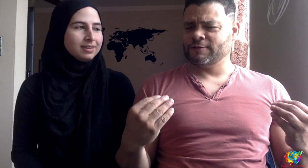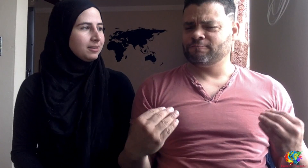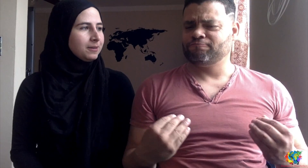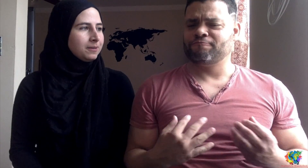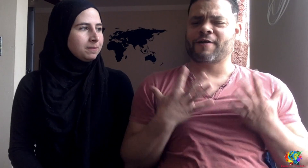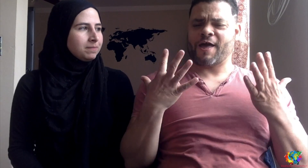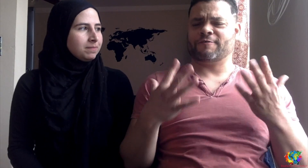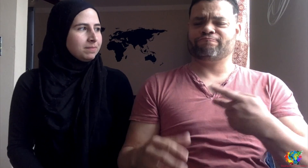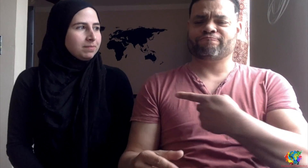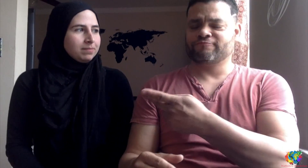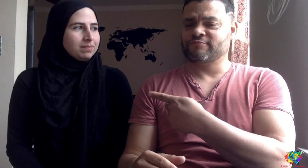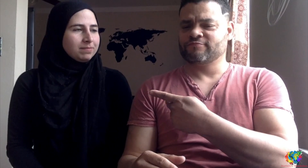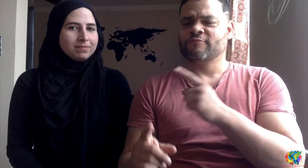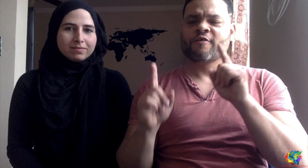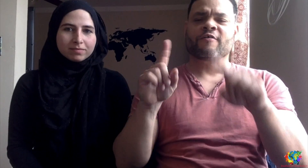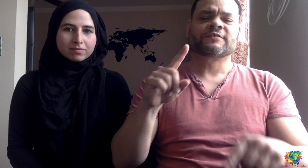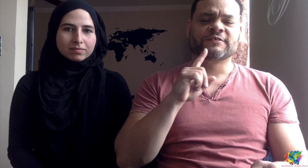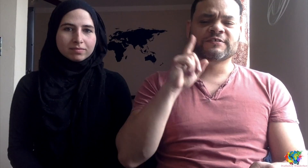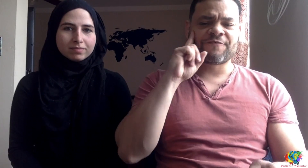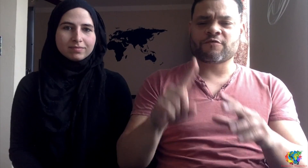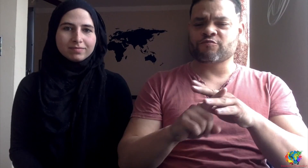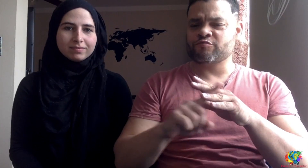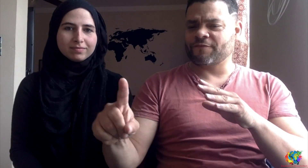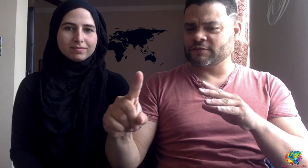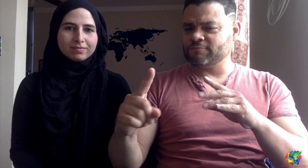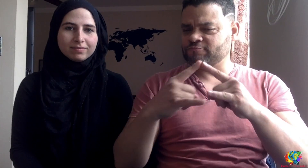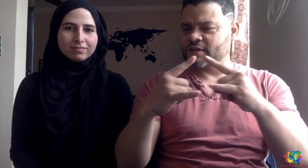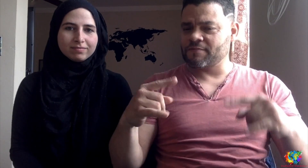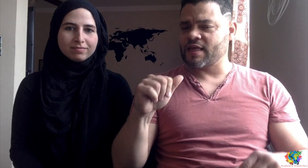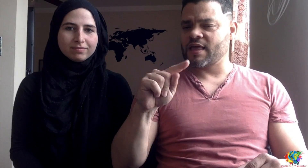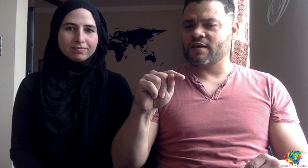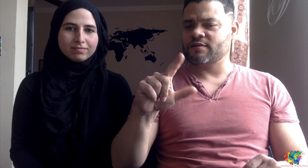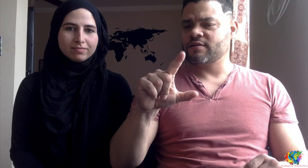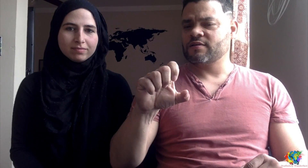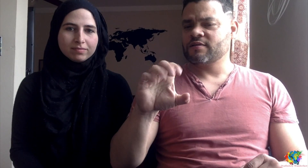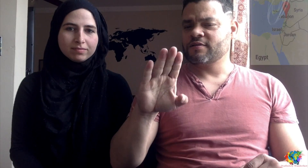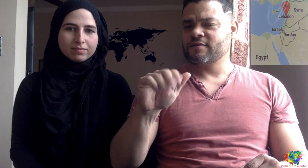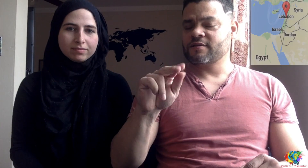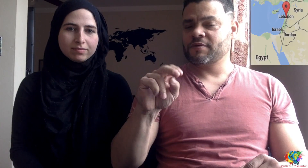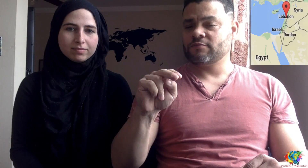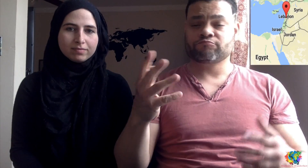Gregory: What inspires us to go to Deaf refugees camp at Lebanon?